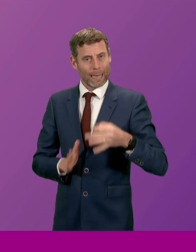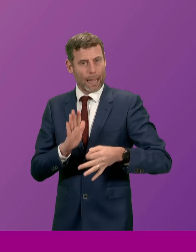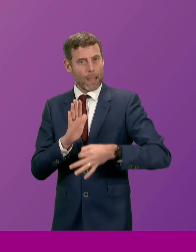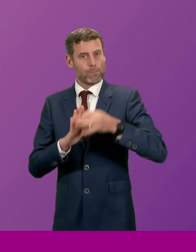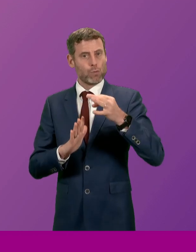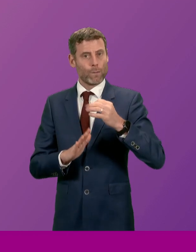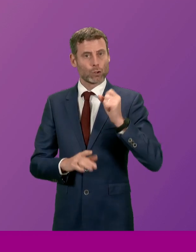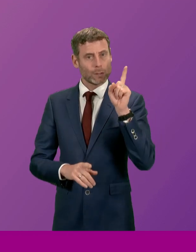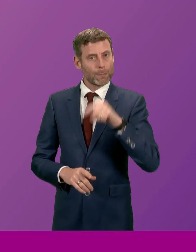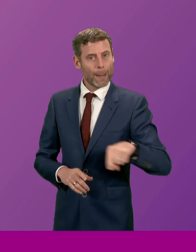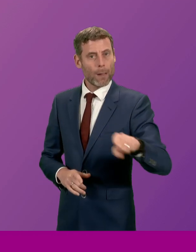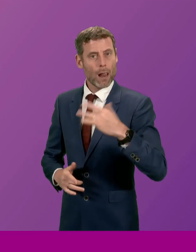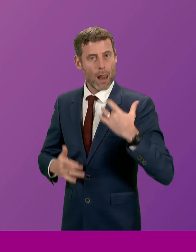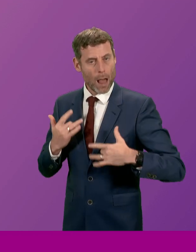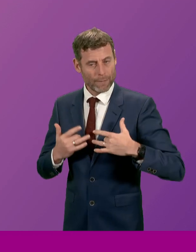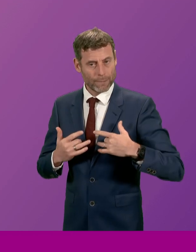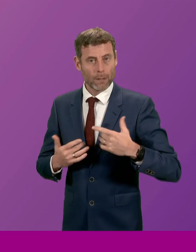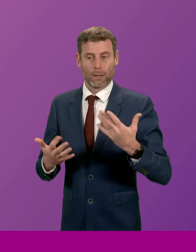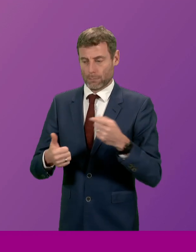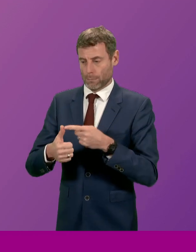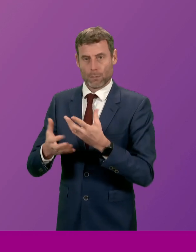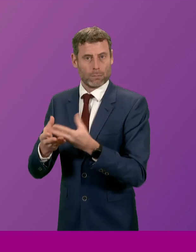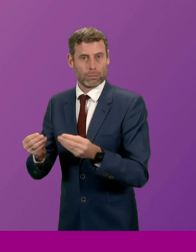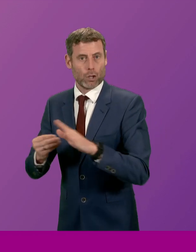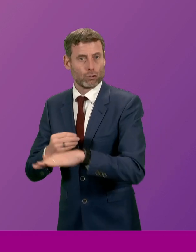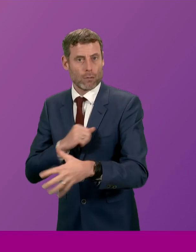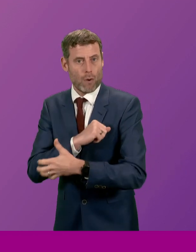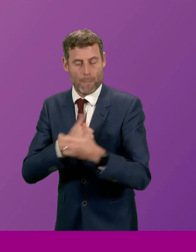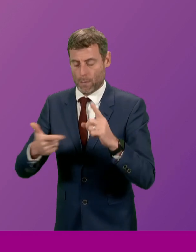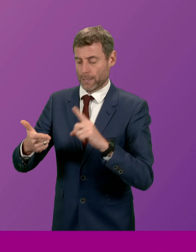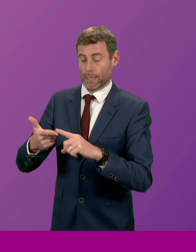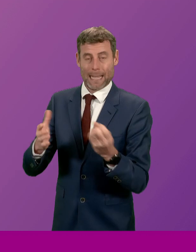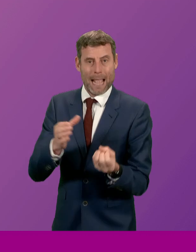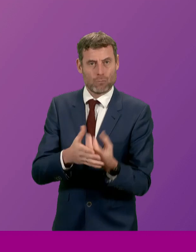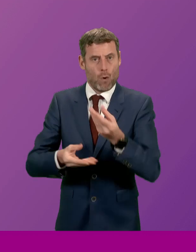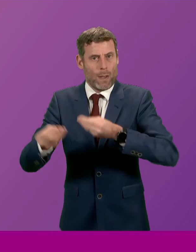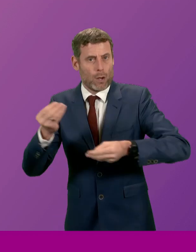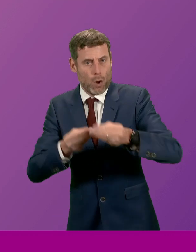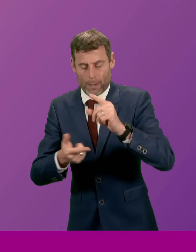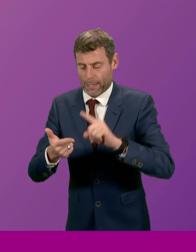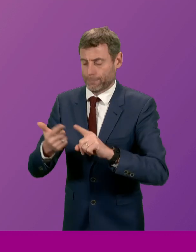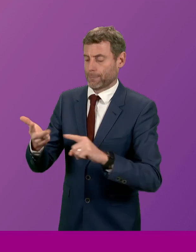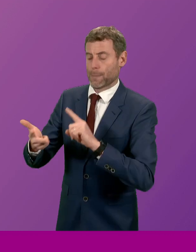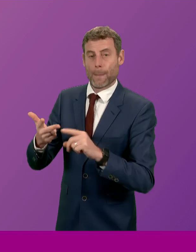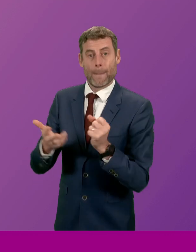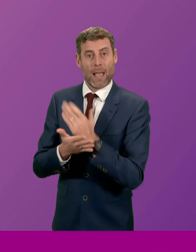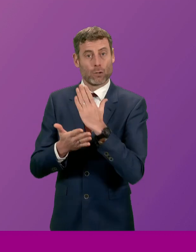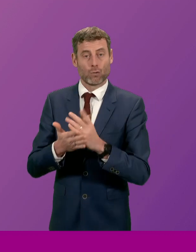that we eradicate child poverty, grow the economy, make the transition to net zero